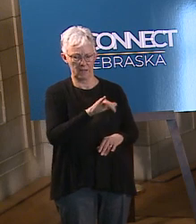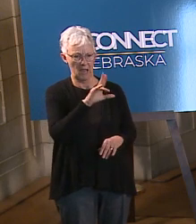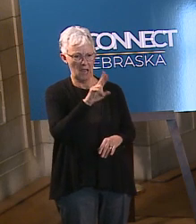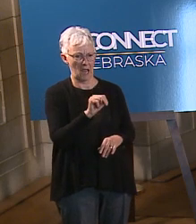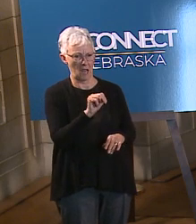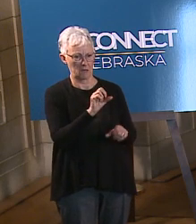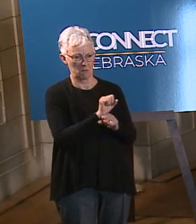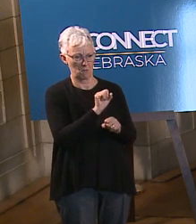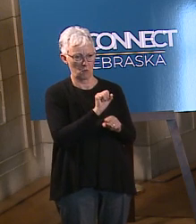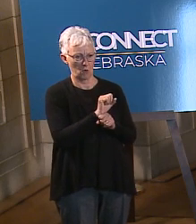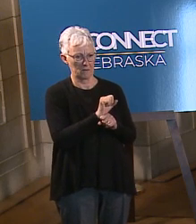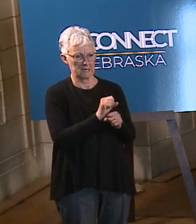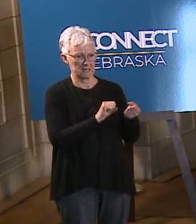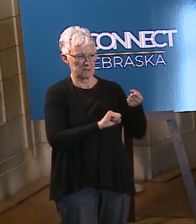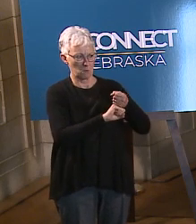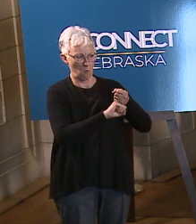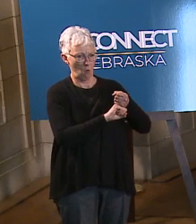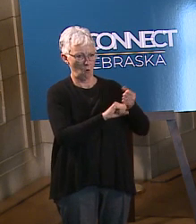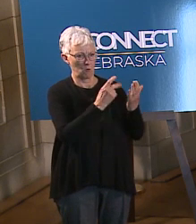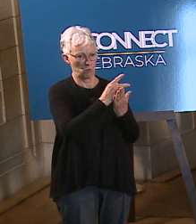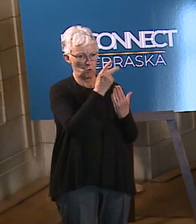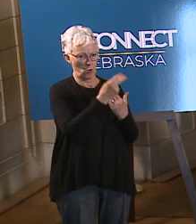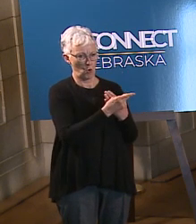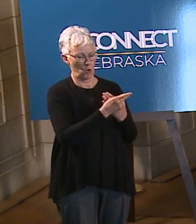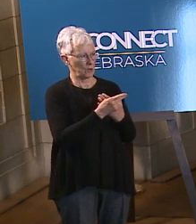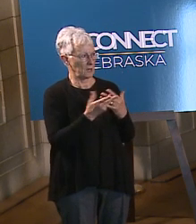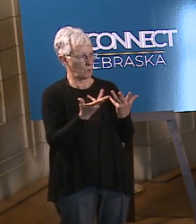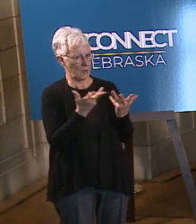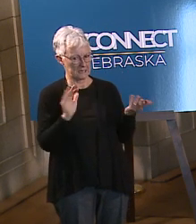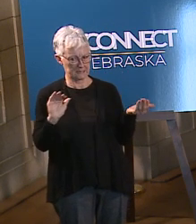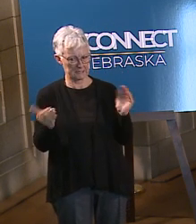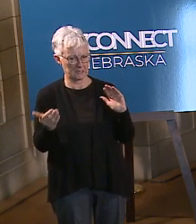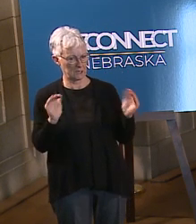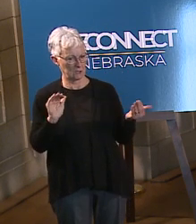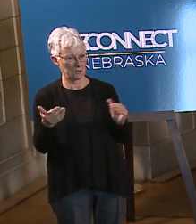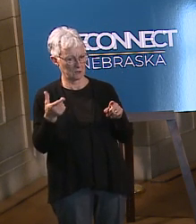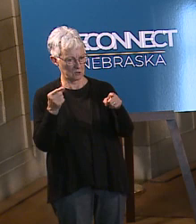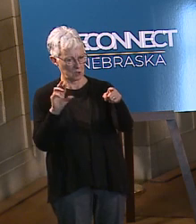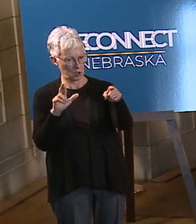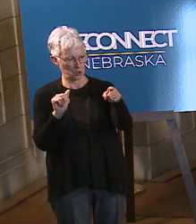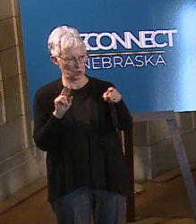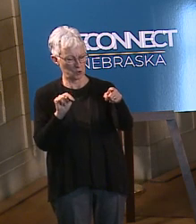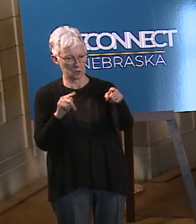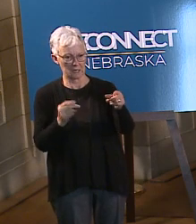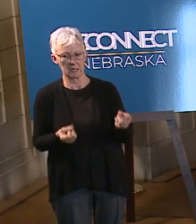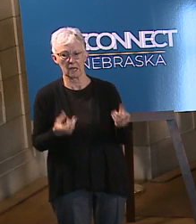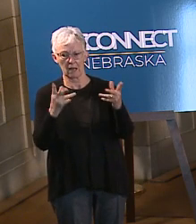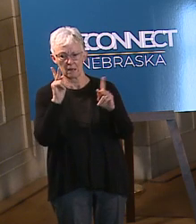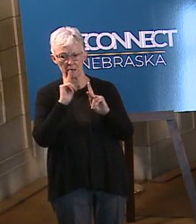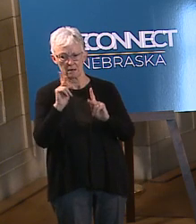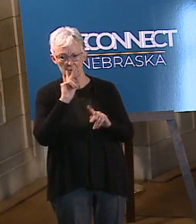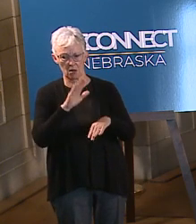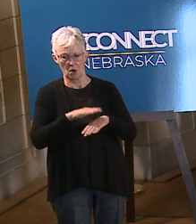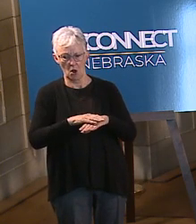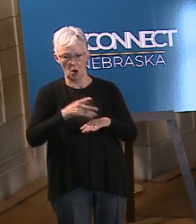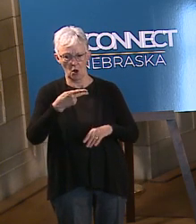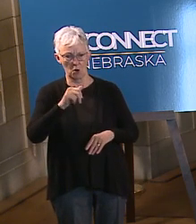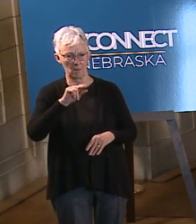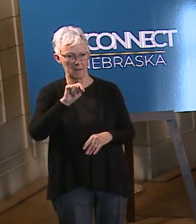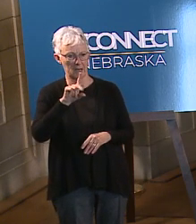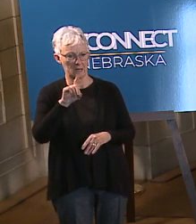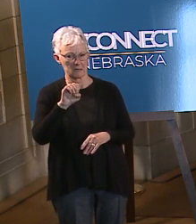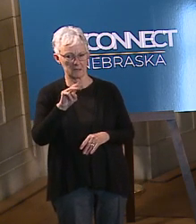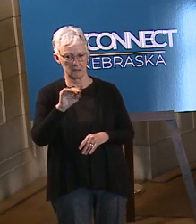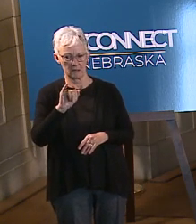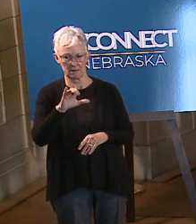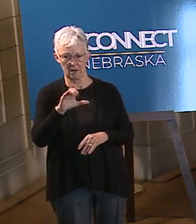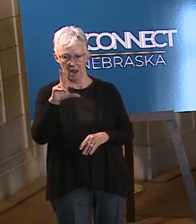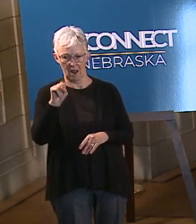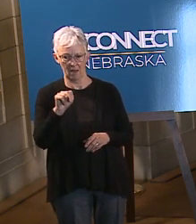A WEEK.